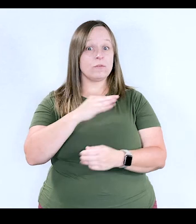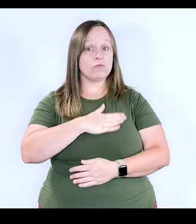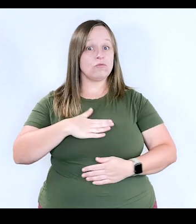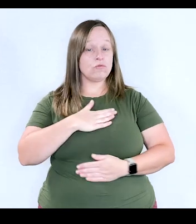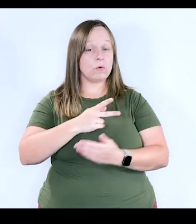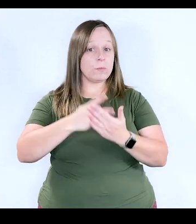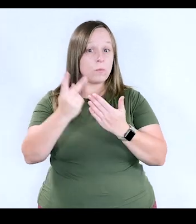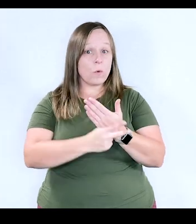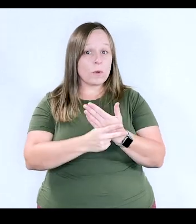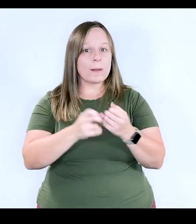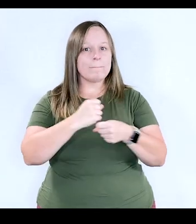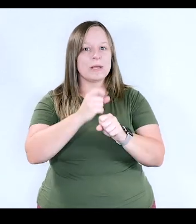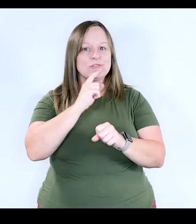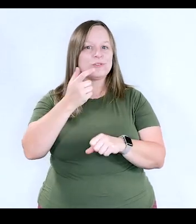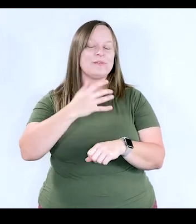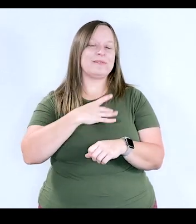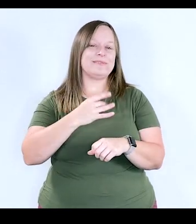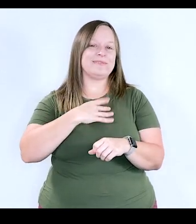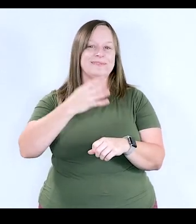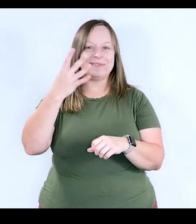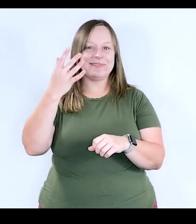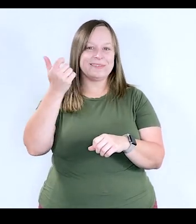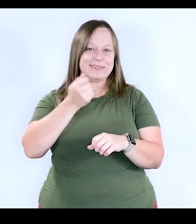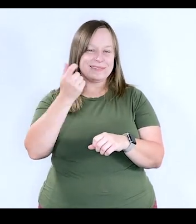If you enjoyed our program, make sure to subscribe, like,